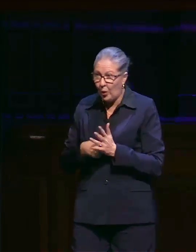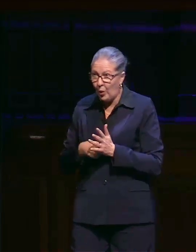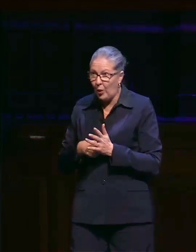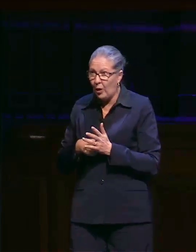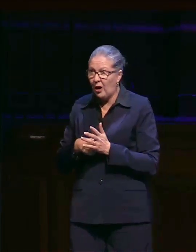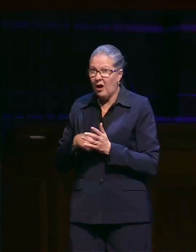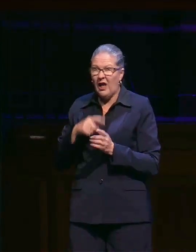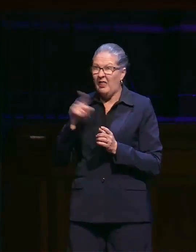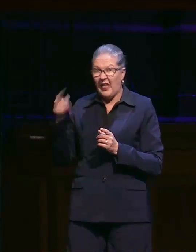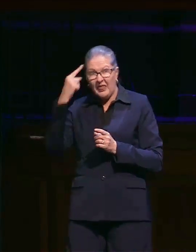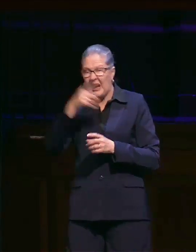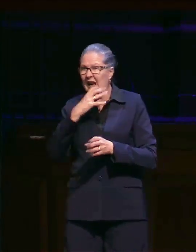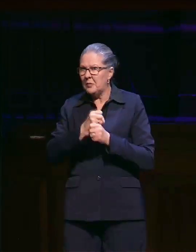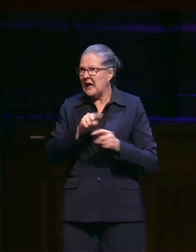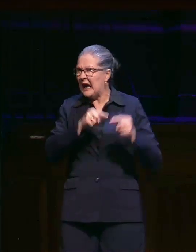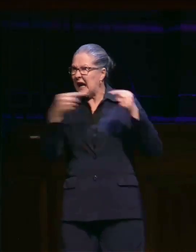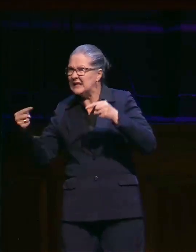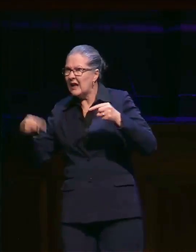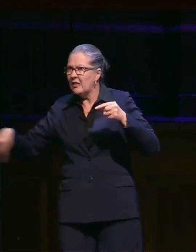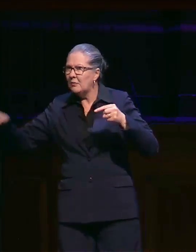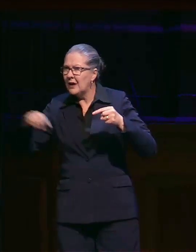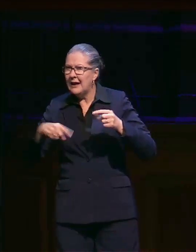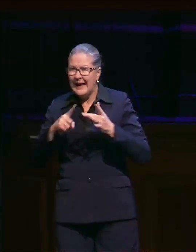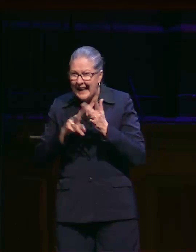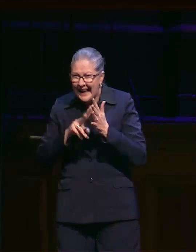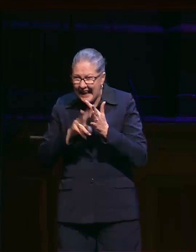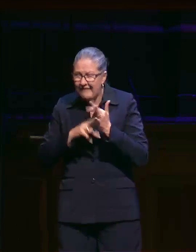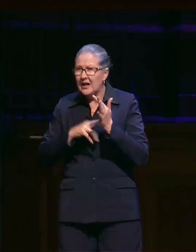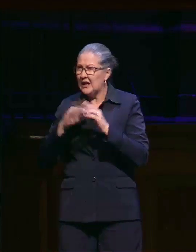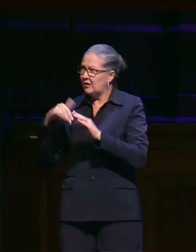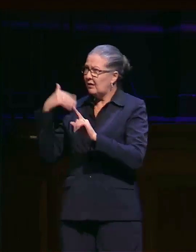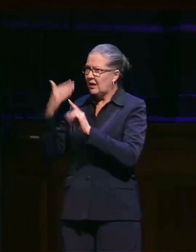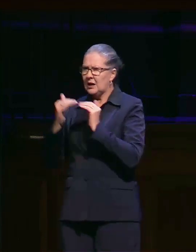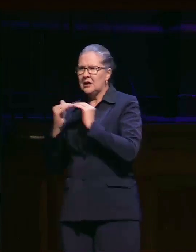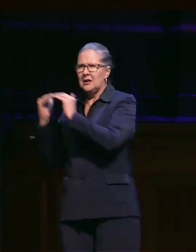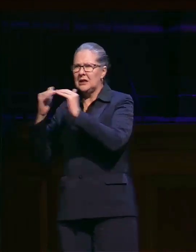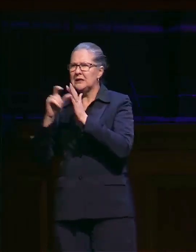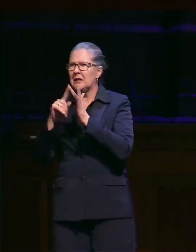interests even in long-established democracies now that may not be a new